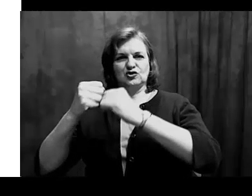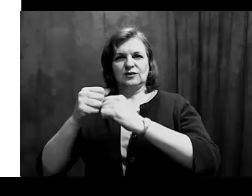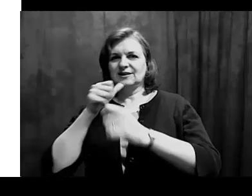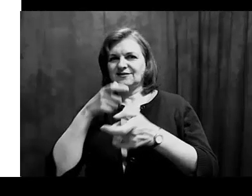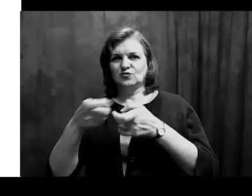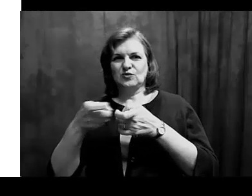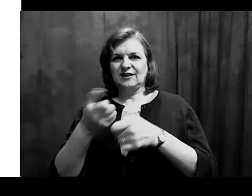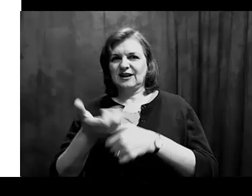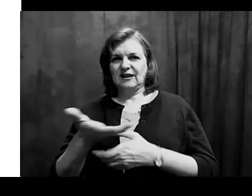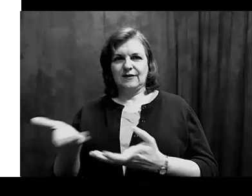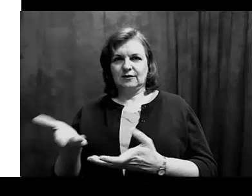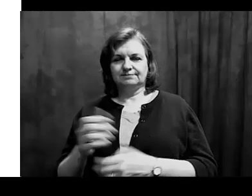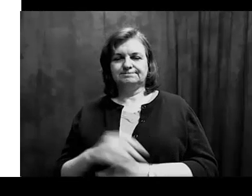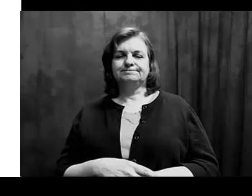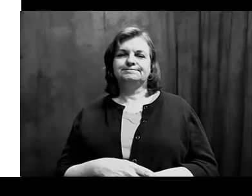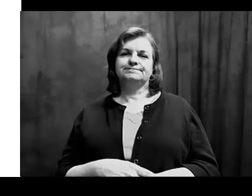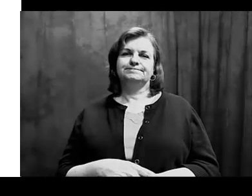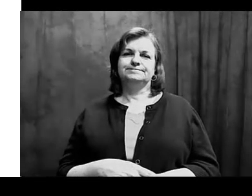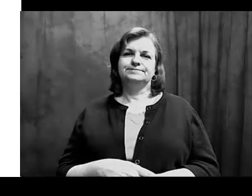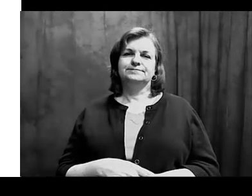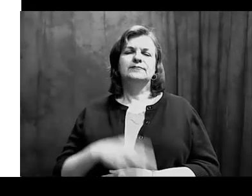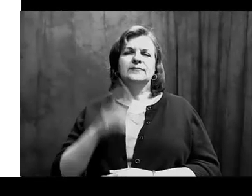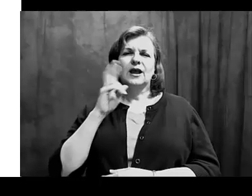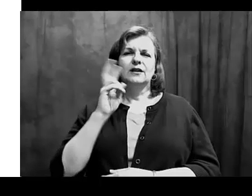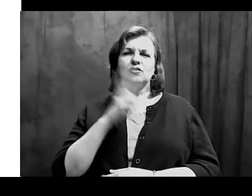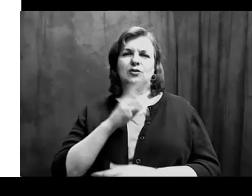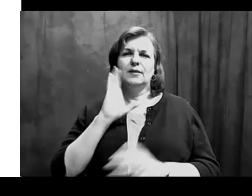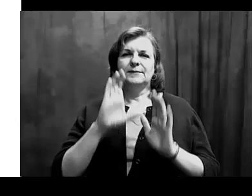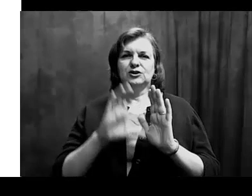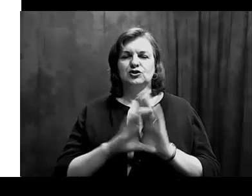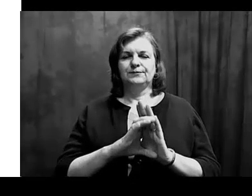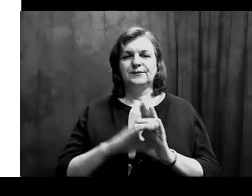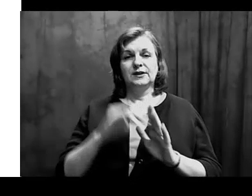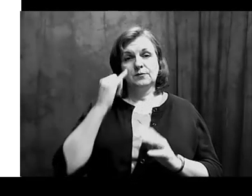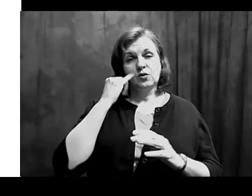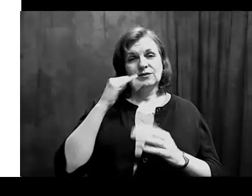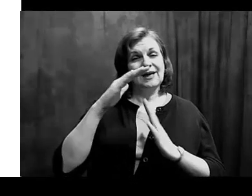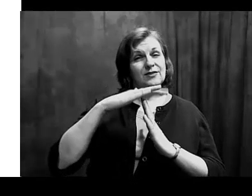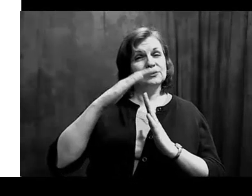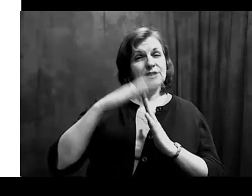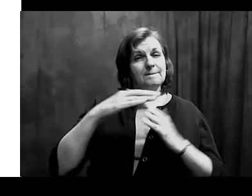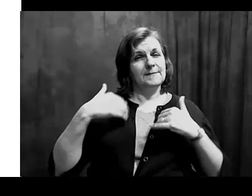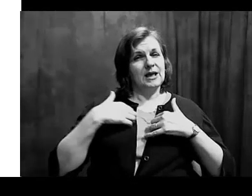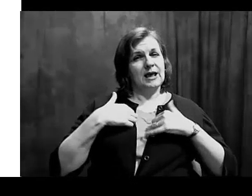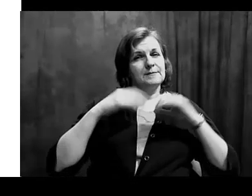in this entire process because the plasma membrane